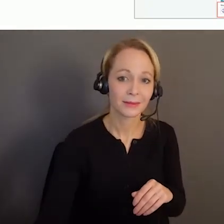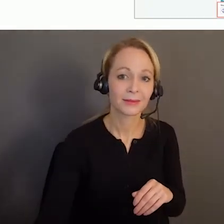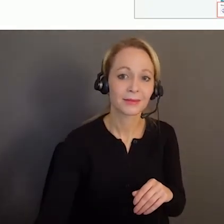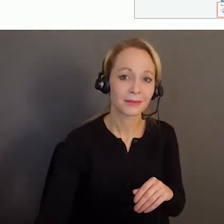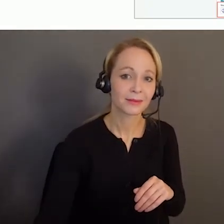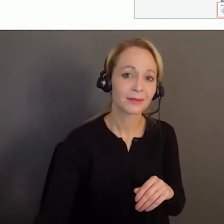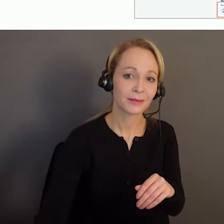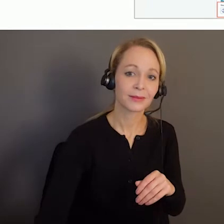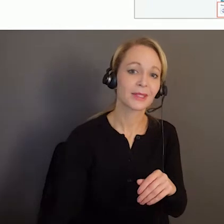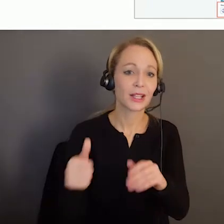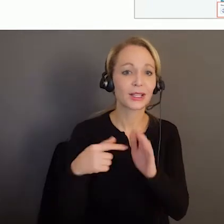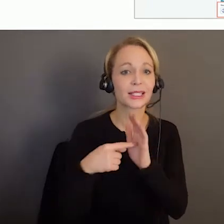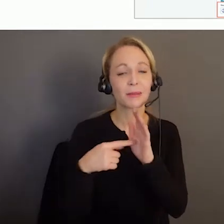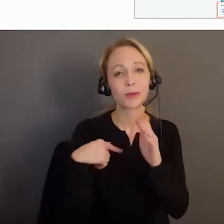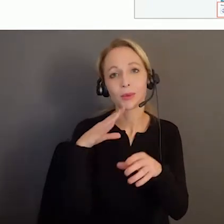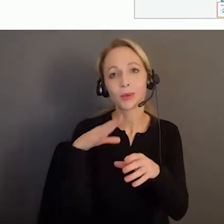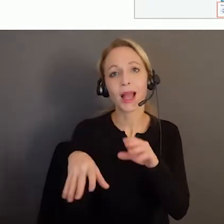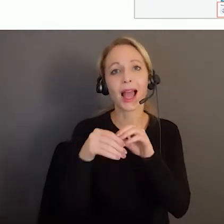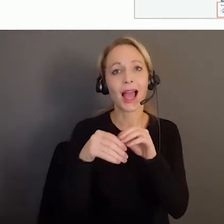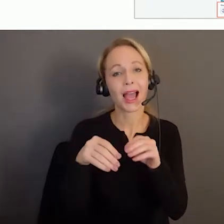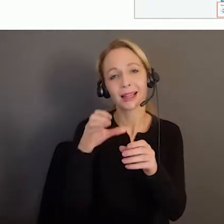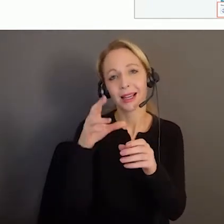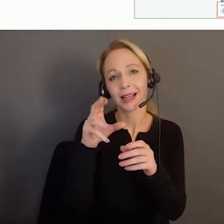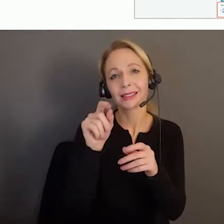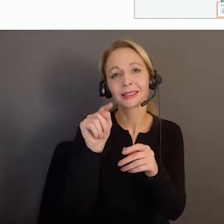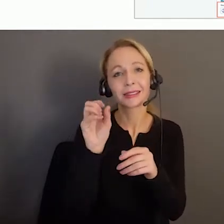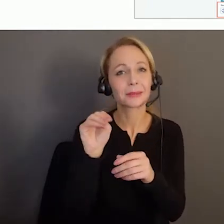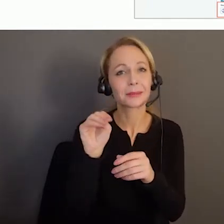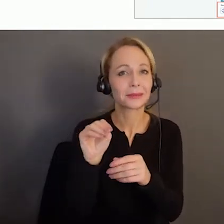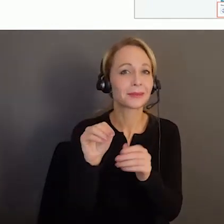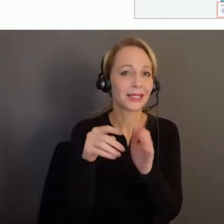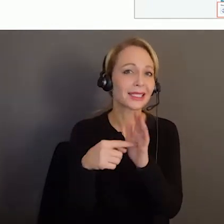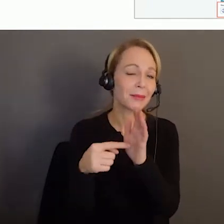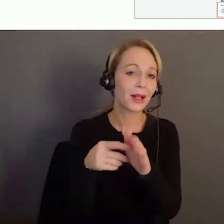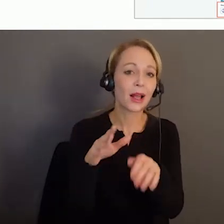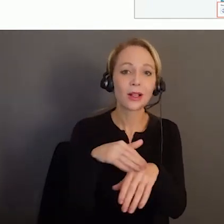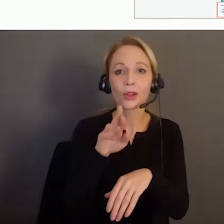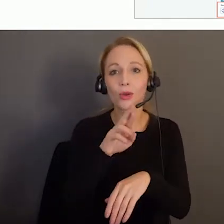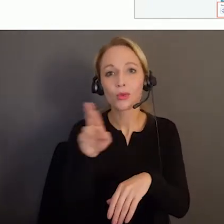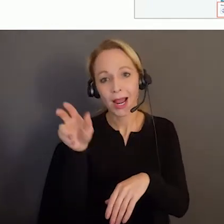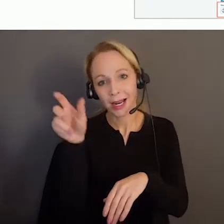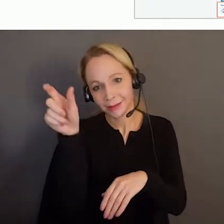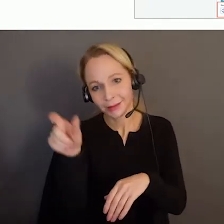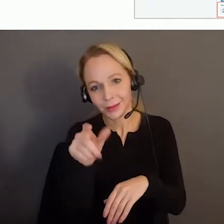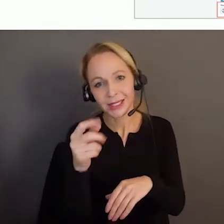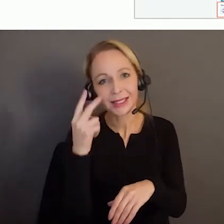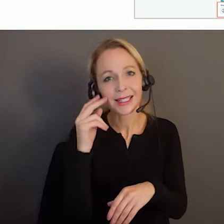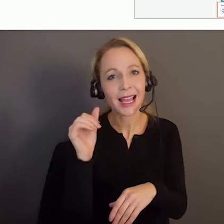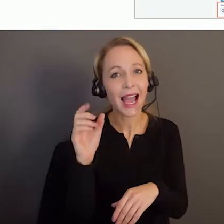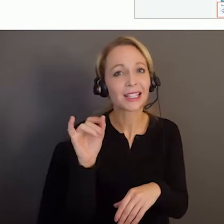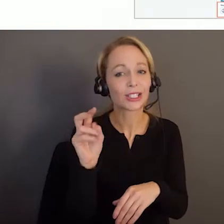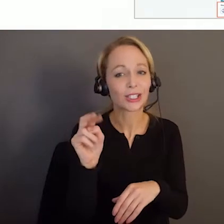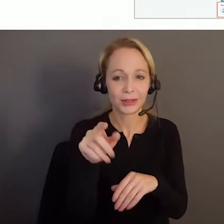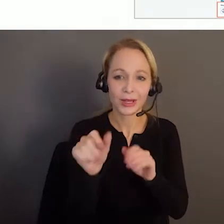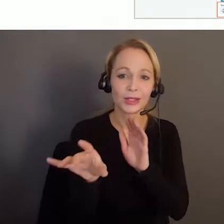AND EXAMPLE, ADD A CUSTOM ACTION AND ON THE RIGHT SIDE